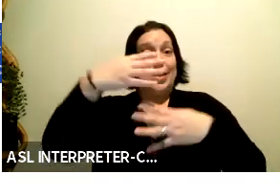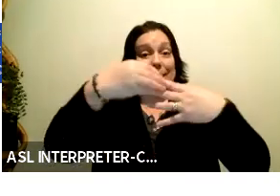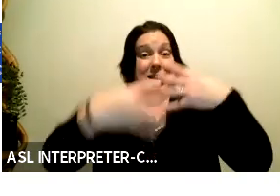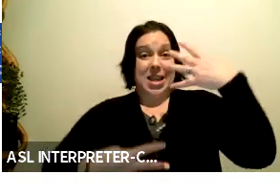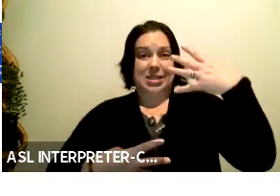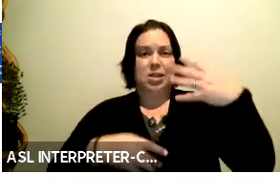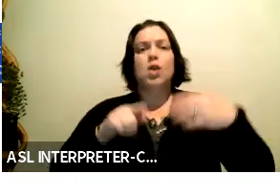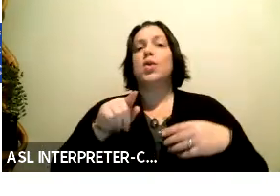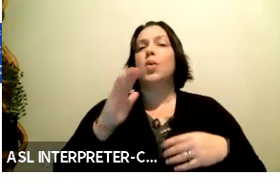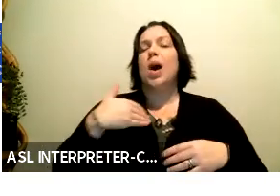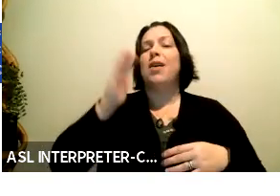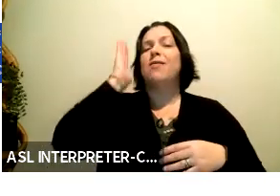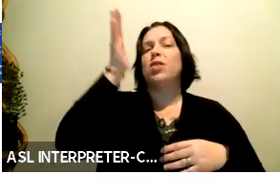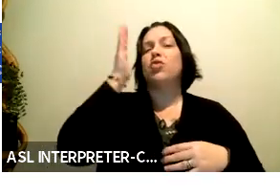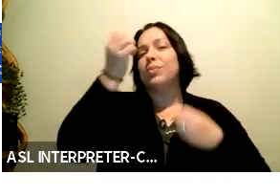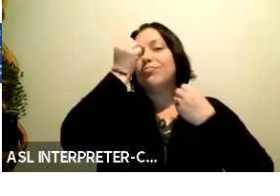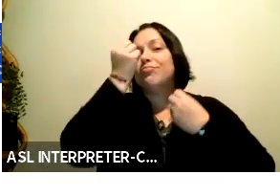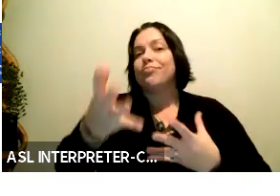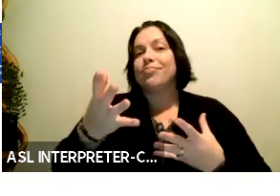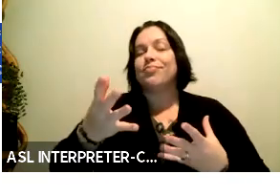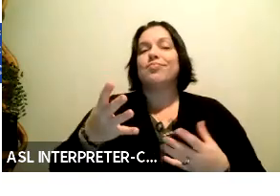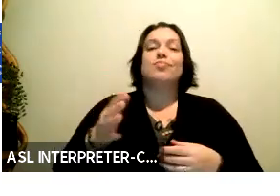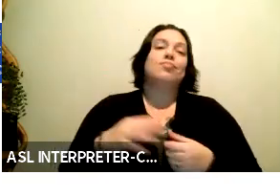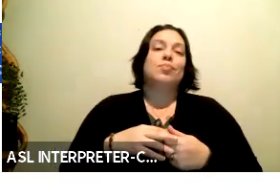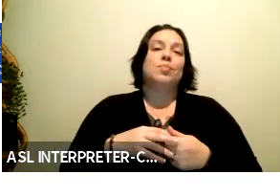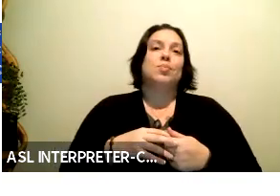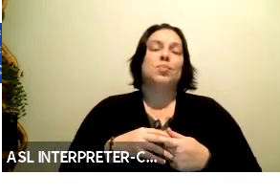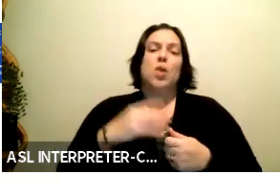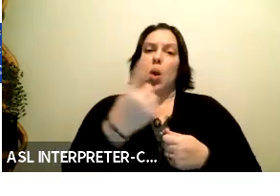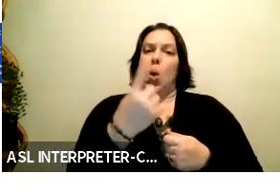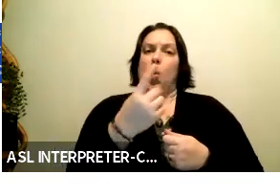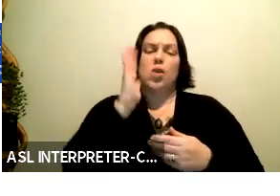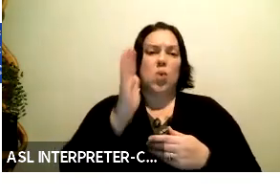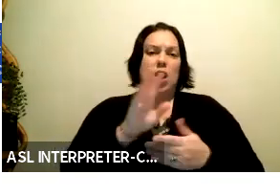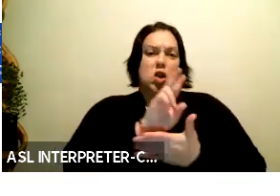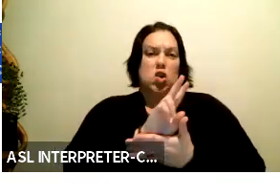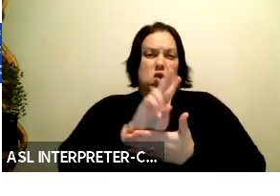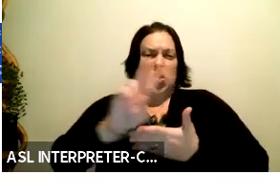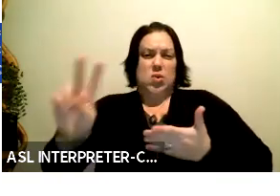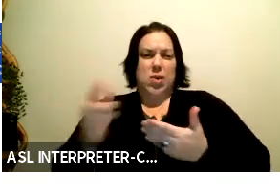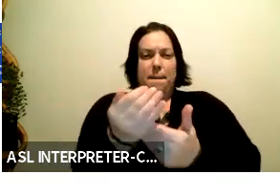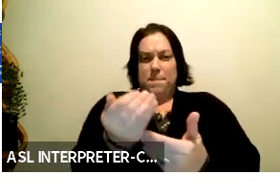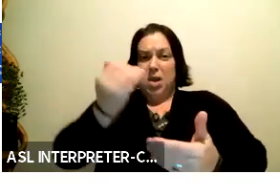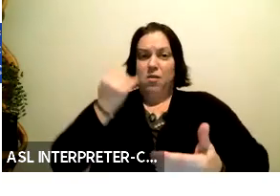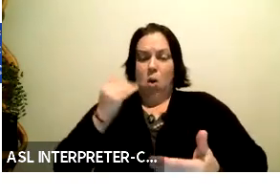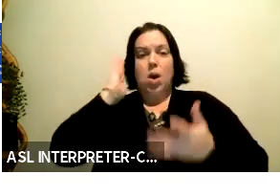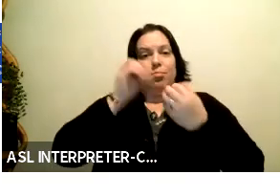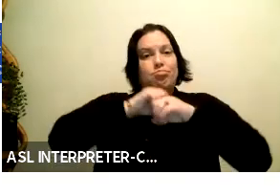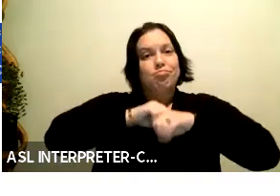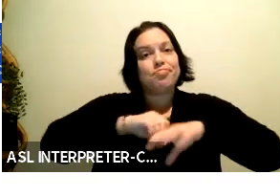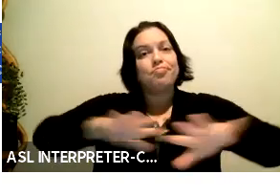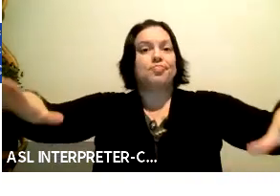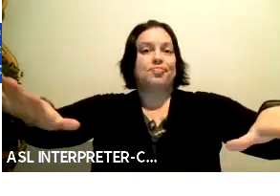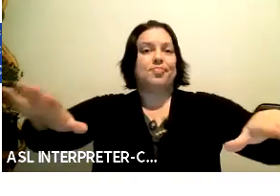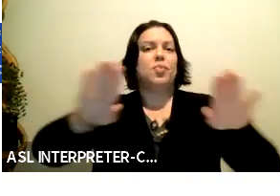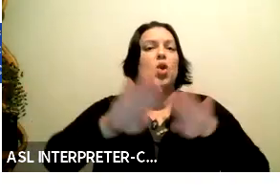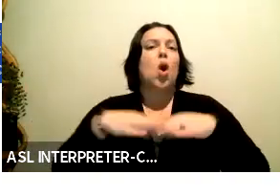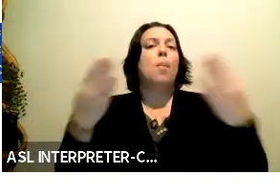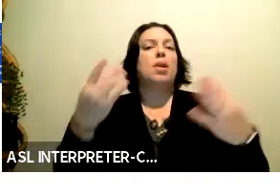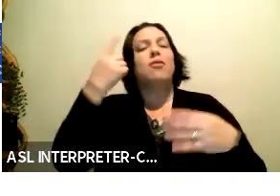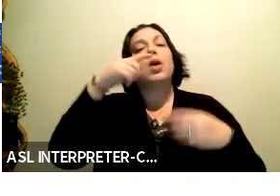series. Notices go out two weeks before the next webinar and open that webinar to registration.